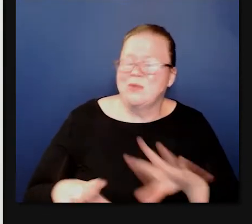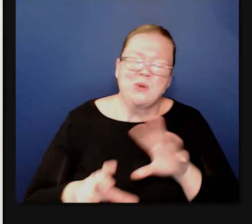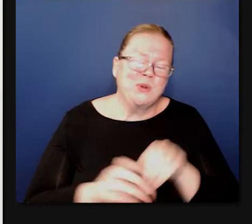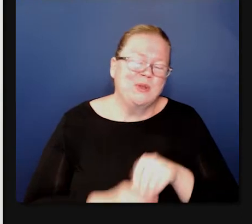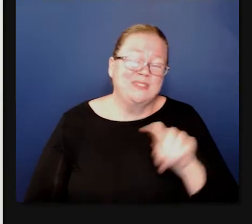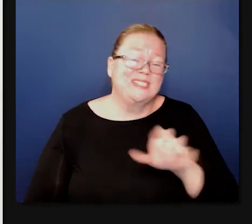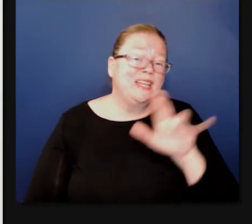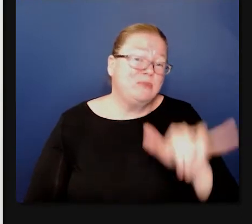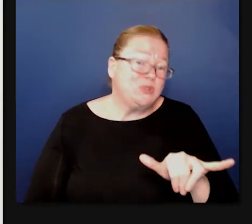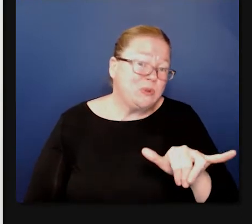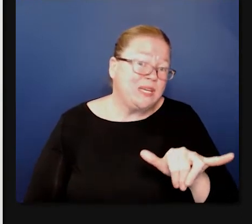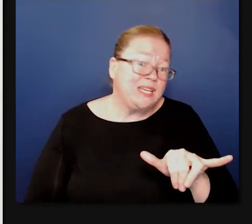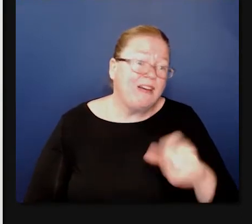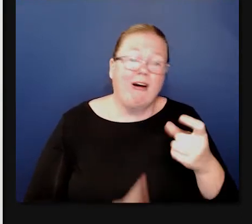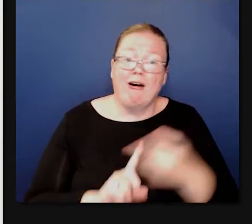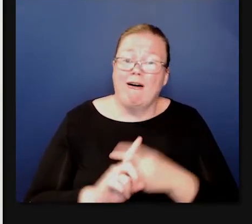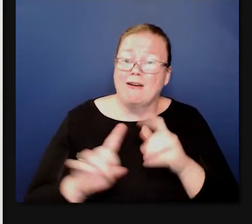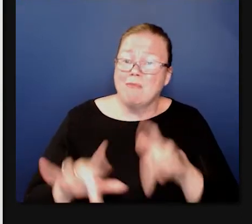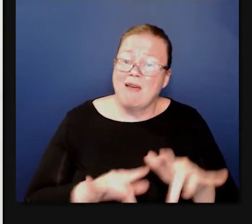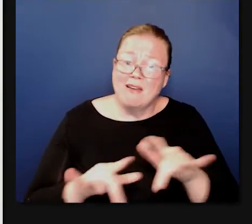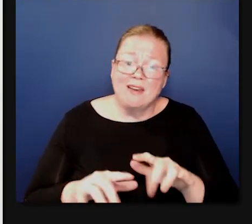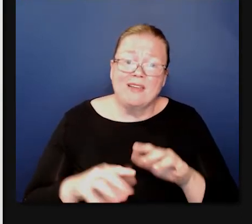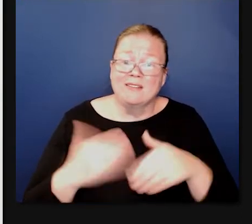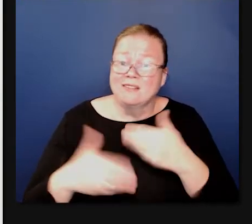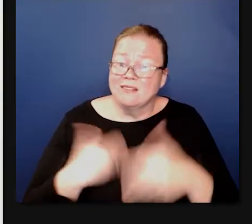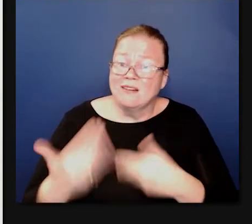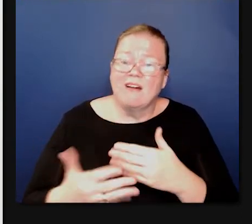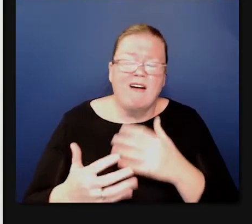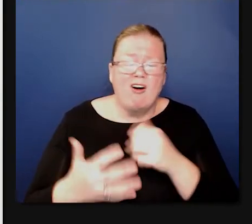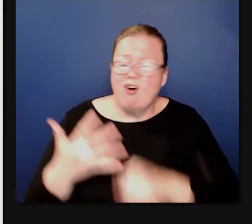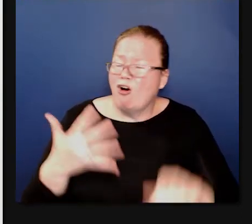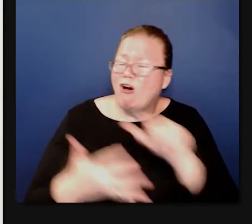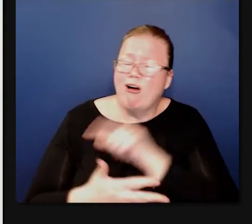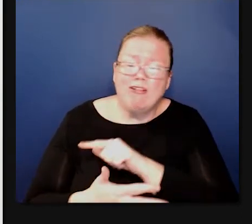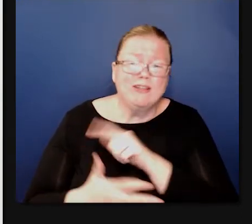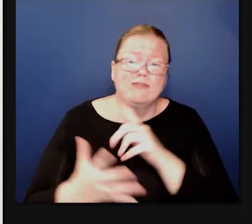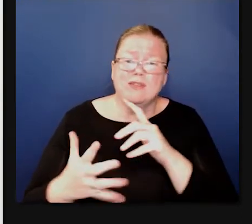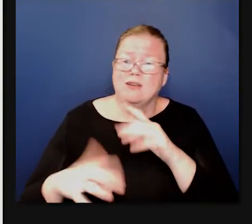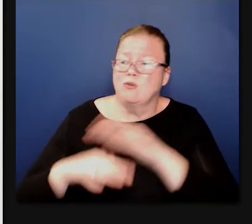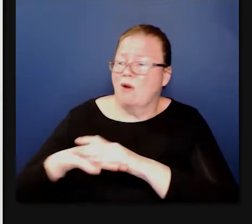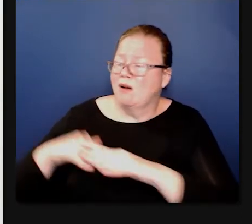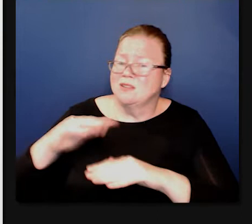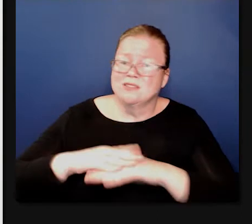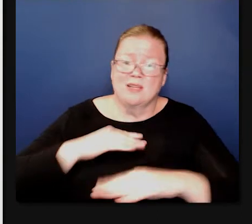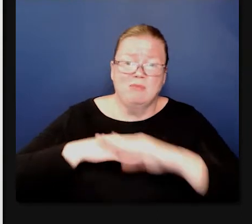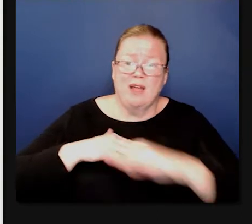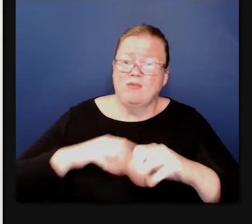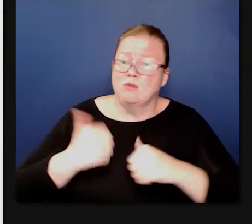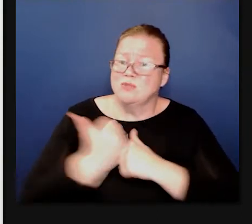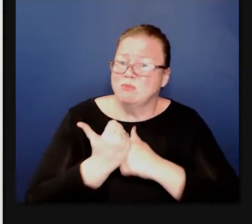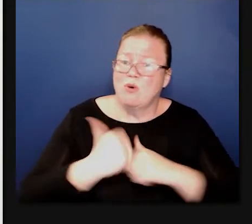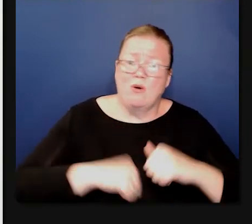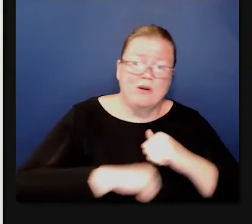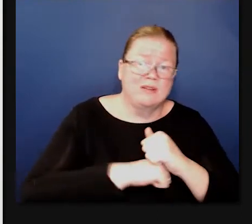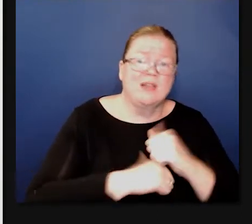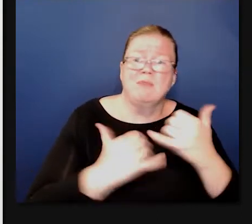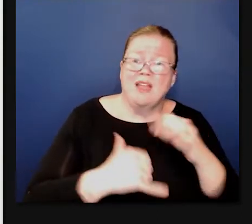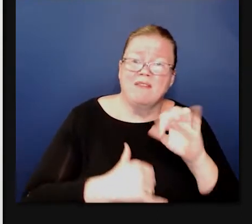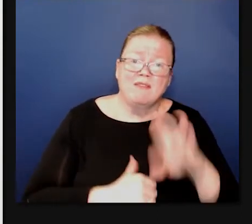This includes telemetry, automation, all of these and all the cross platform support that PlayFab is really focused on.